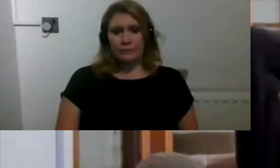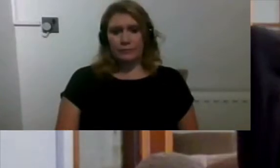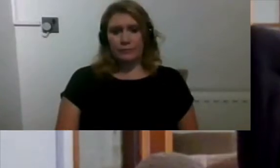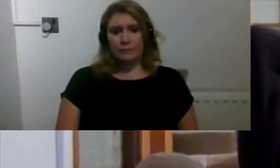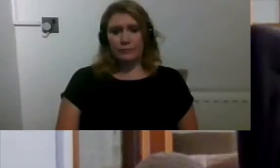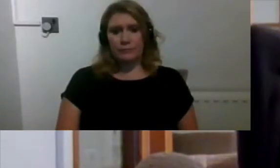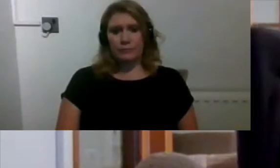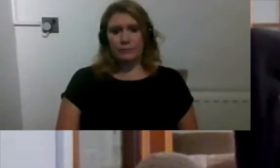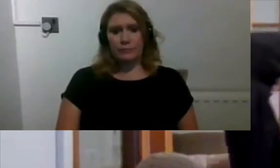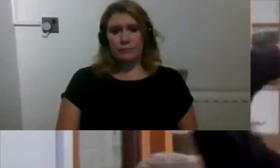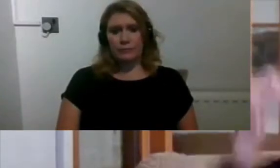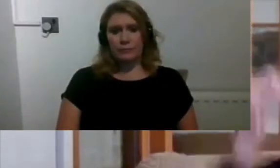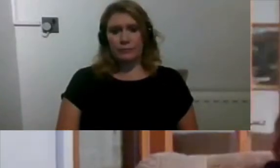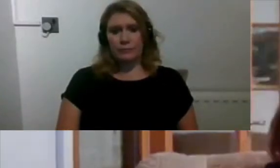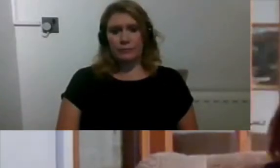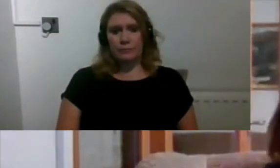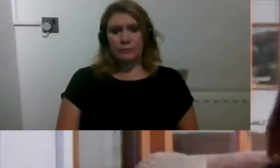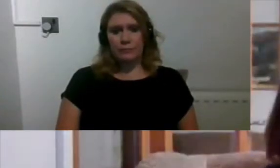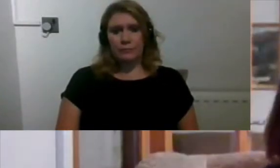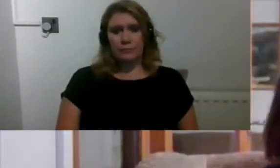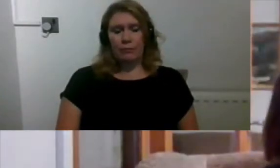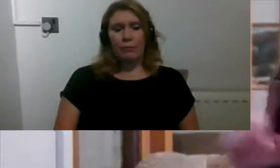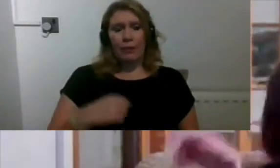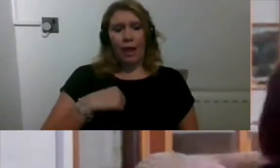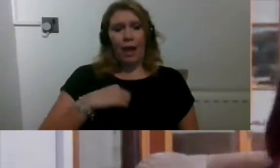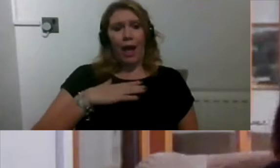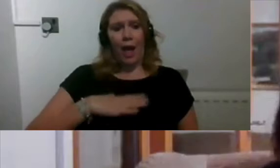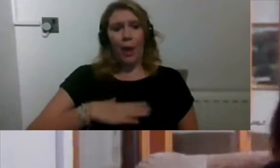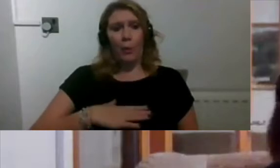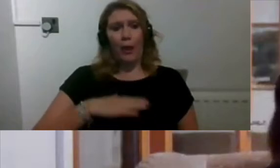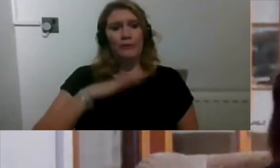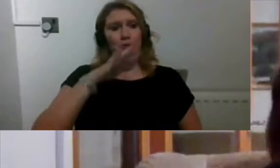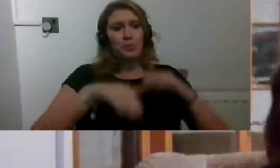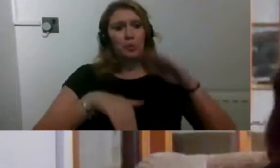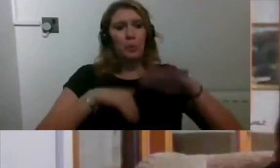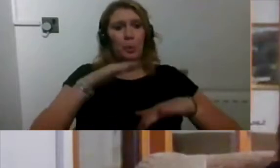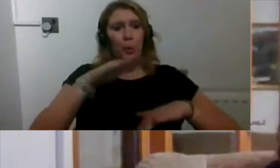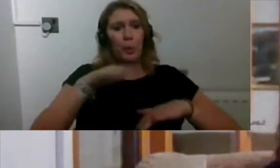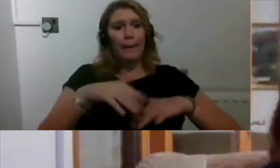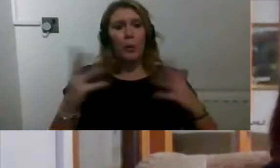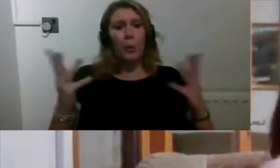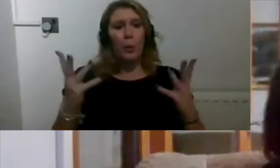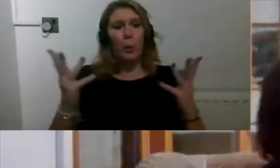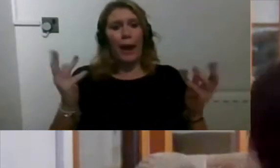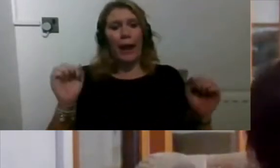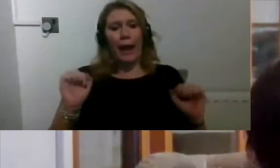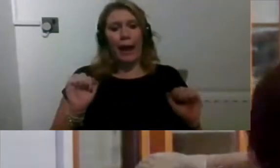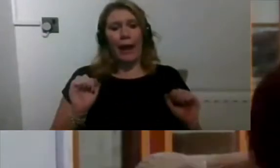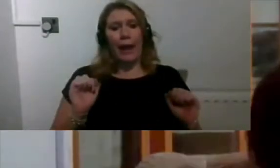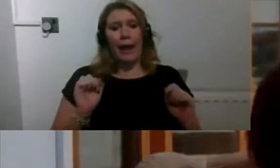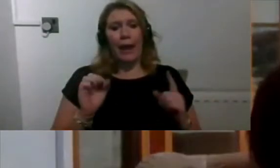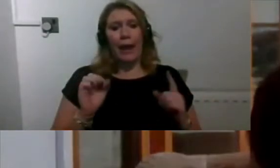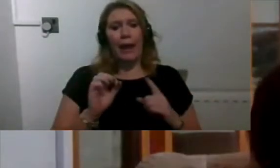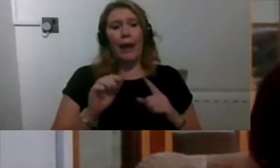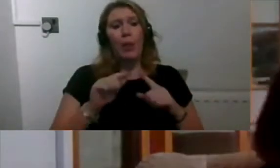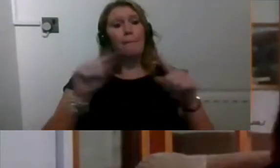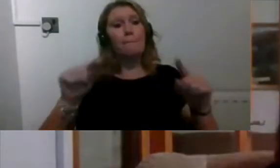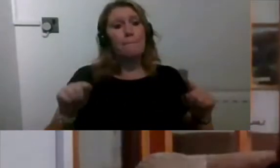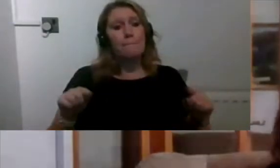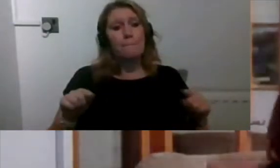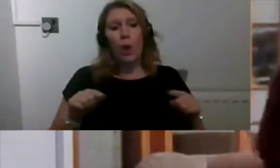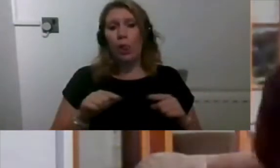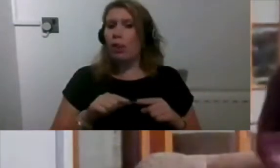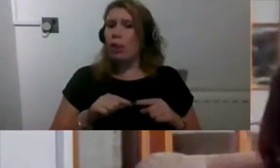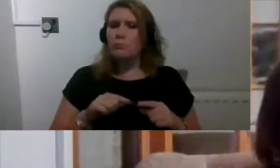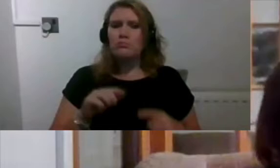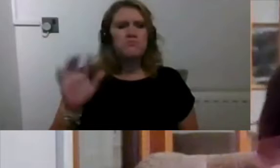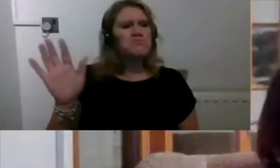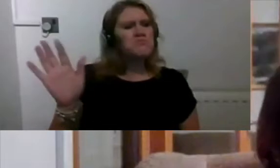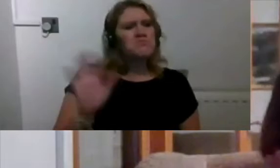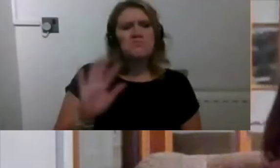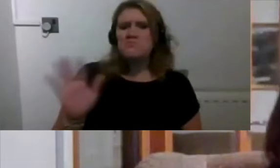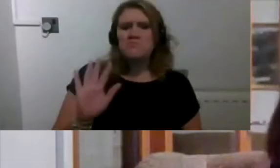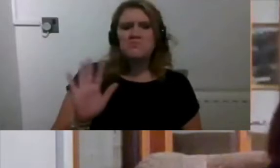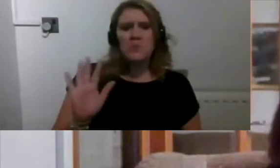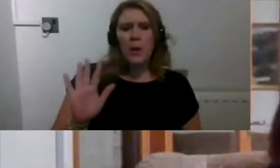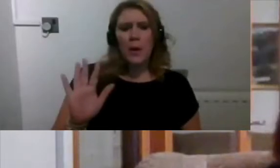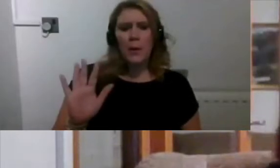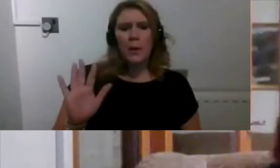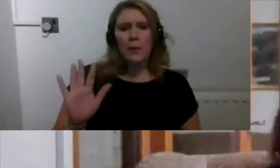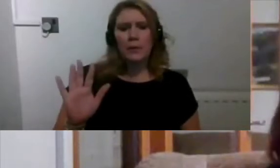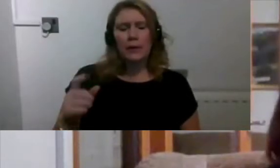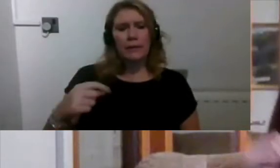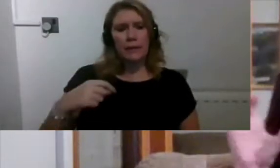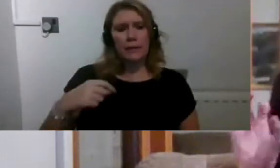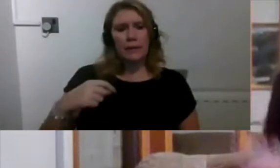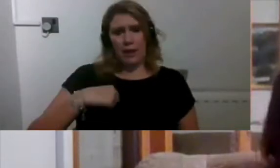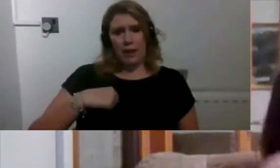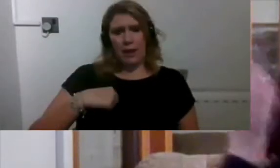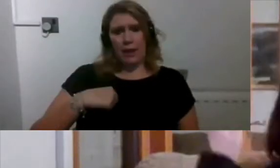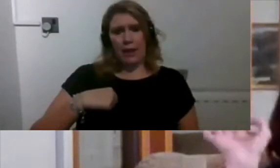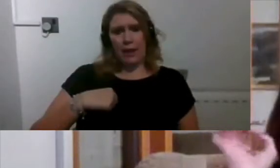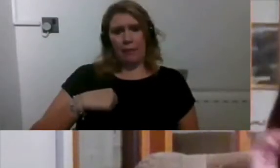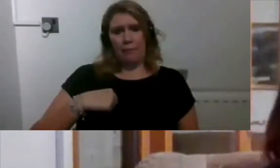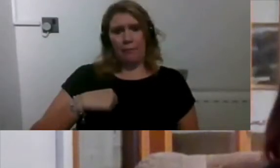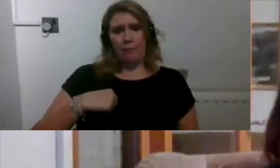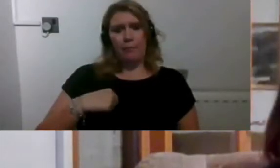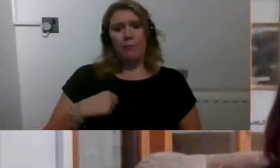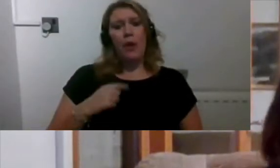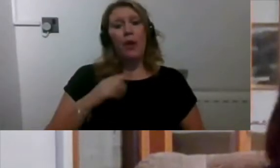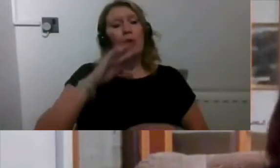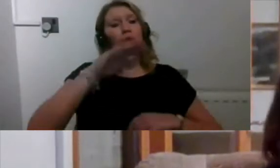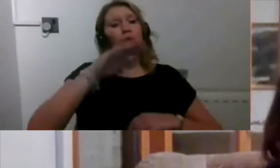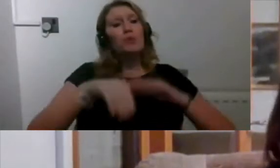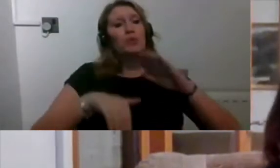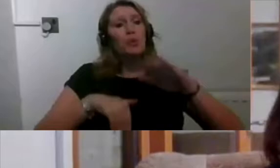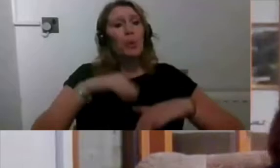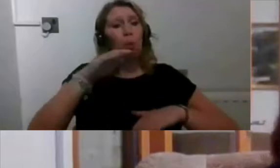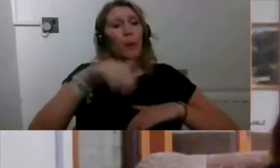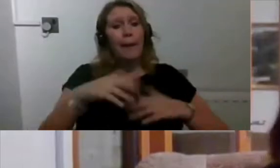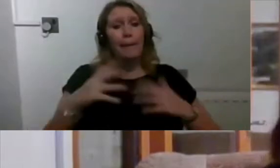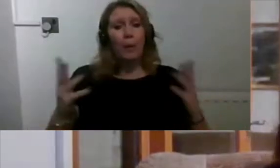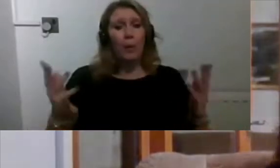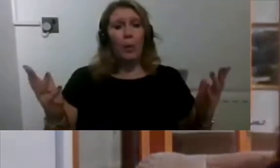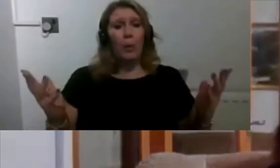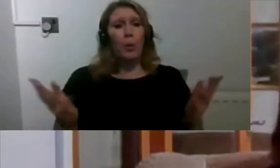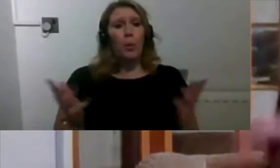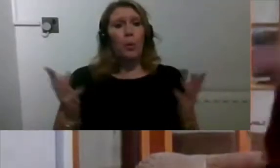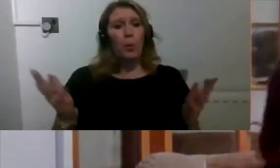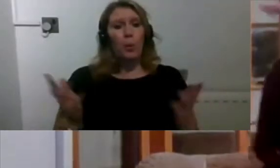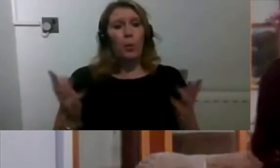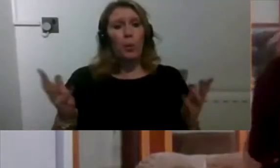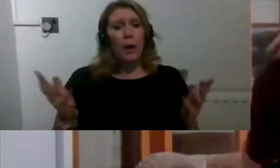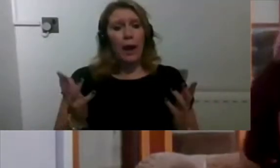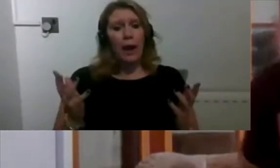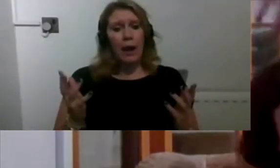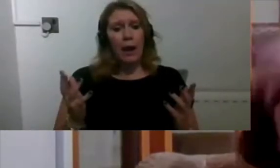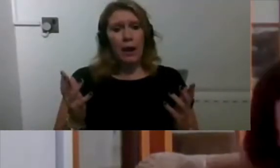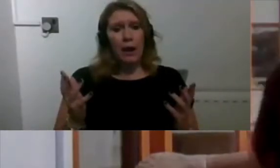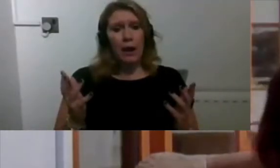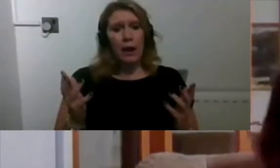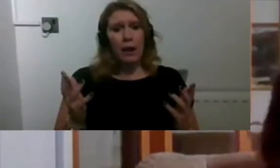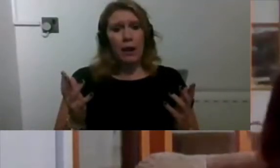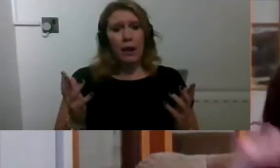I want to swim in the pool.